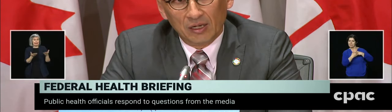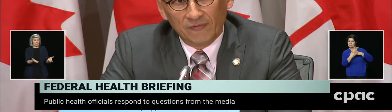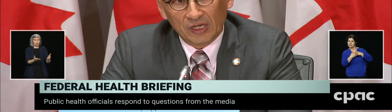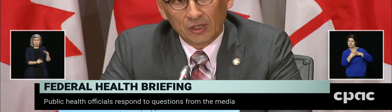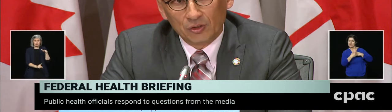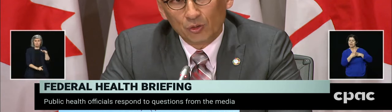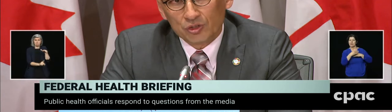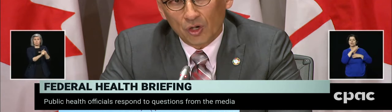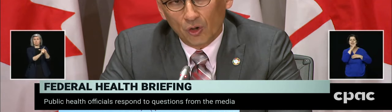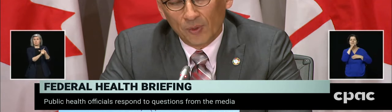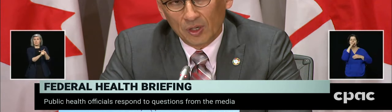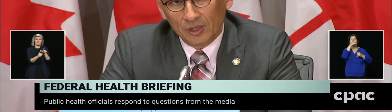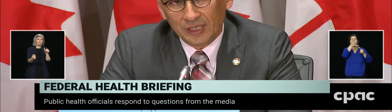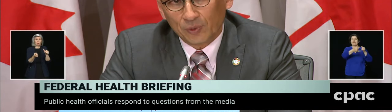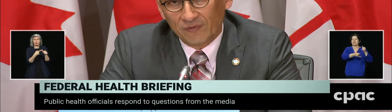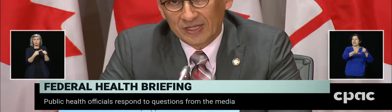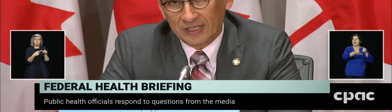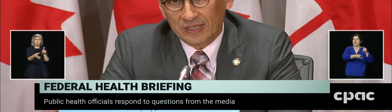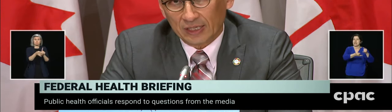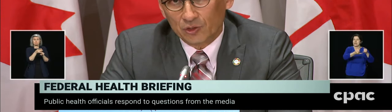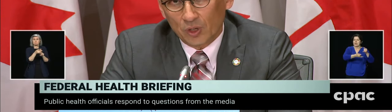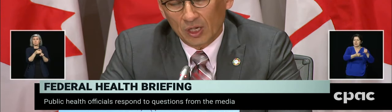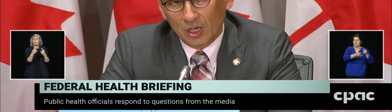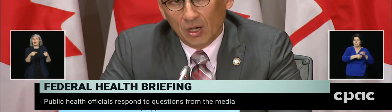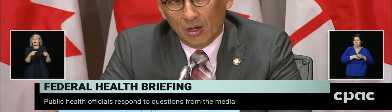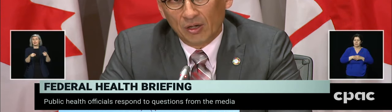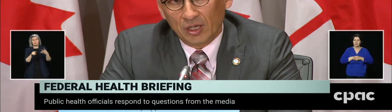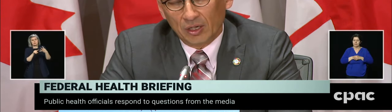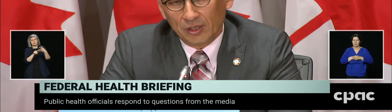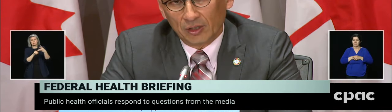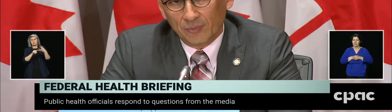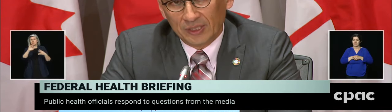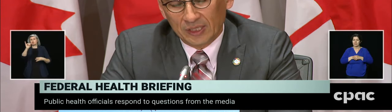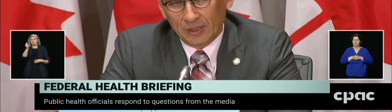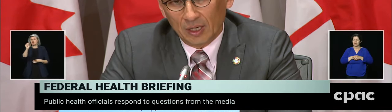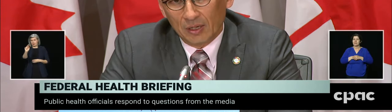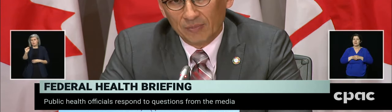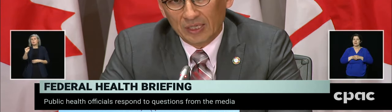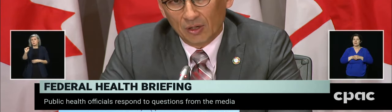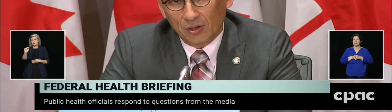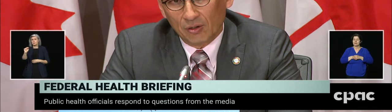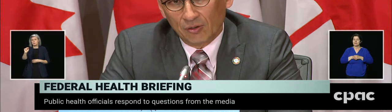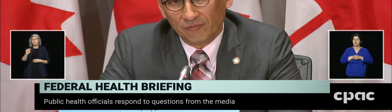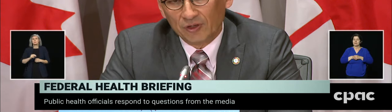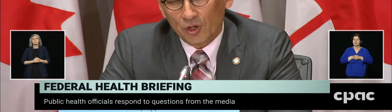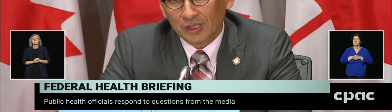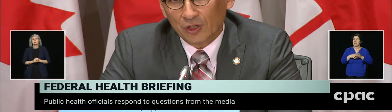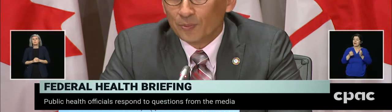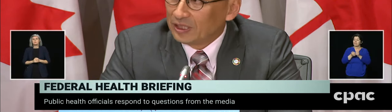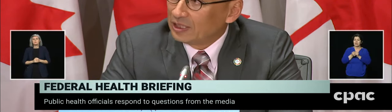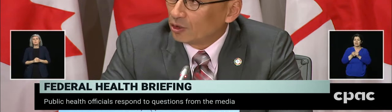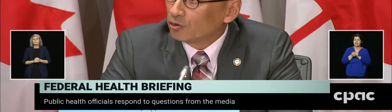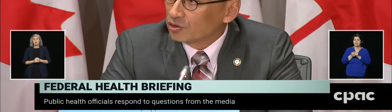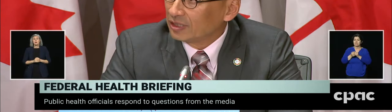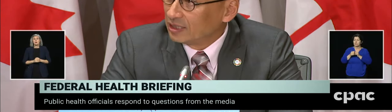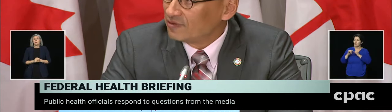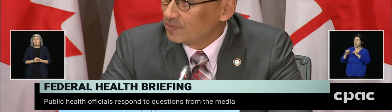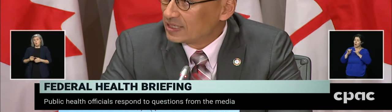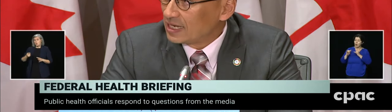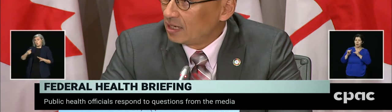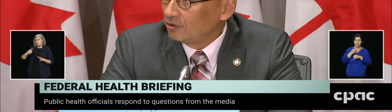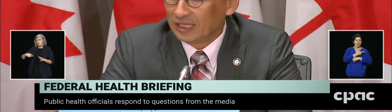CANADA AT THE END OF JANUARY.